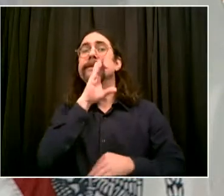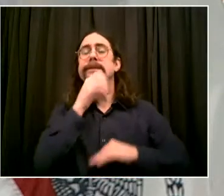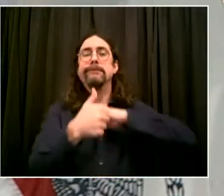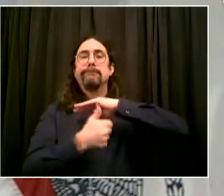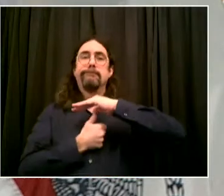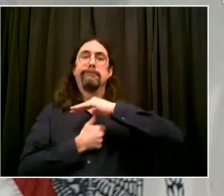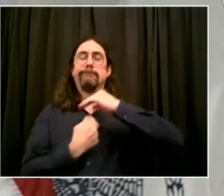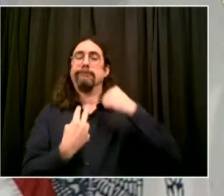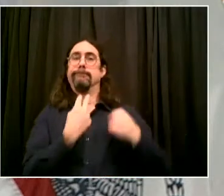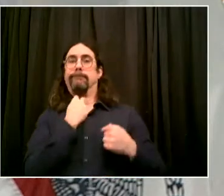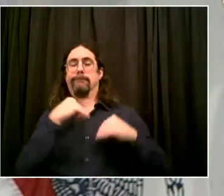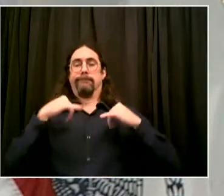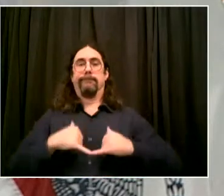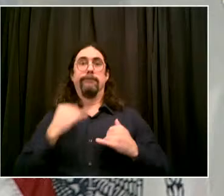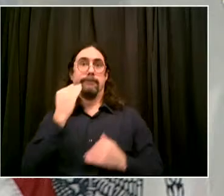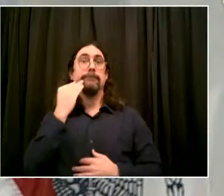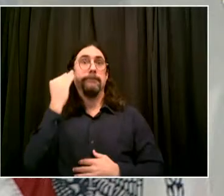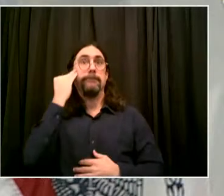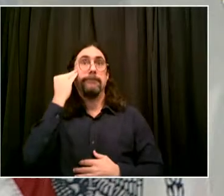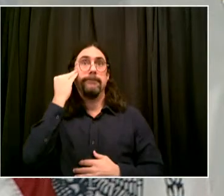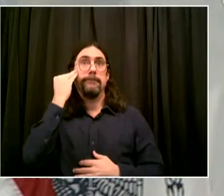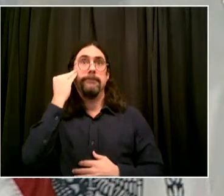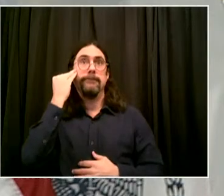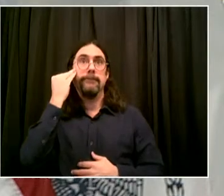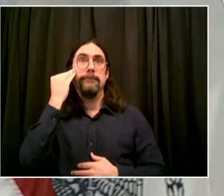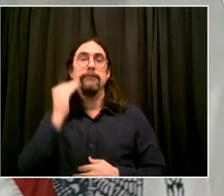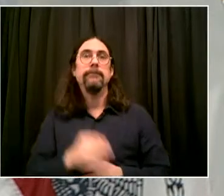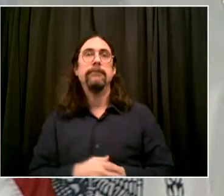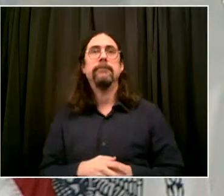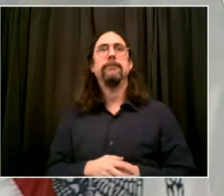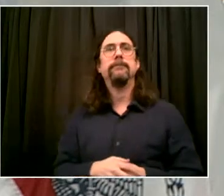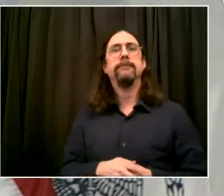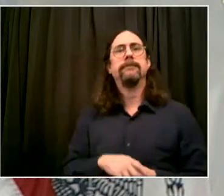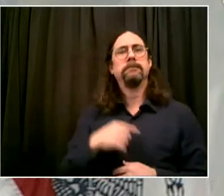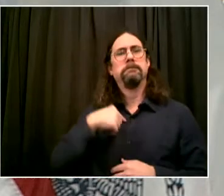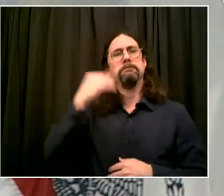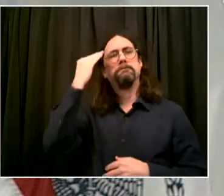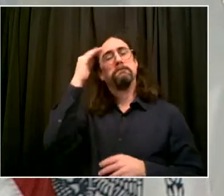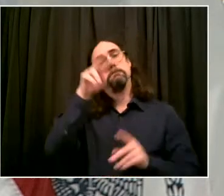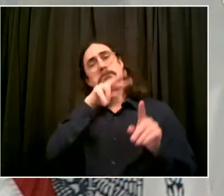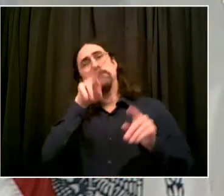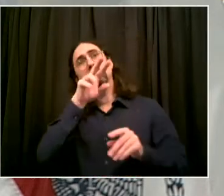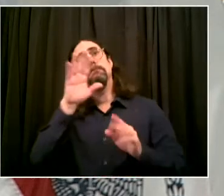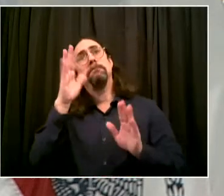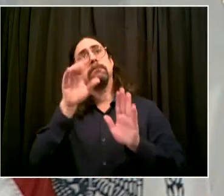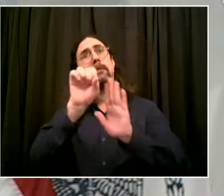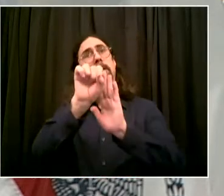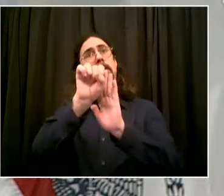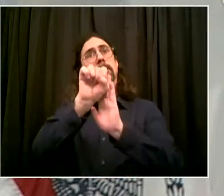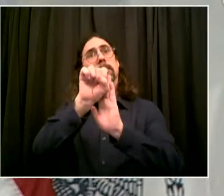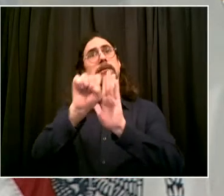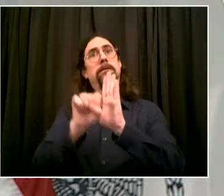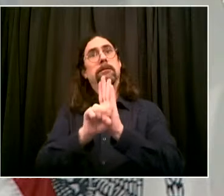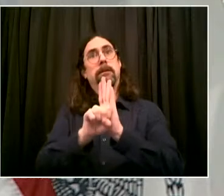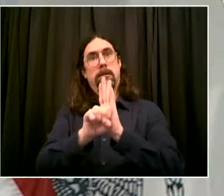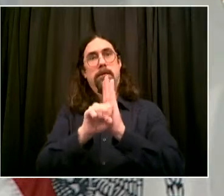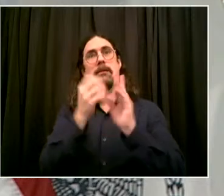TO UNVEIL A PPN LA LATER THIS AFTERNOON. WHAT IS A CITY PLAN STAND, ARE YOU OPEN TO HEARING SUGGESTIONS FROM